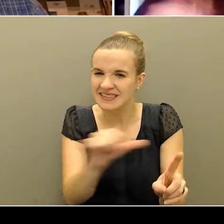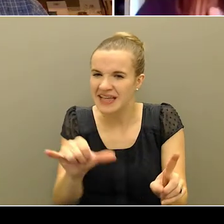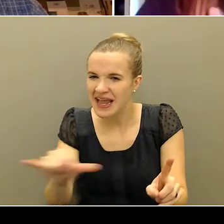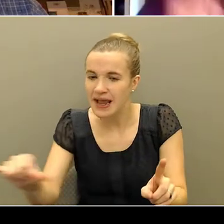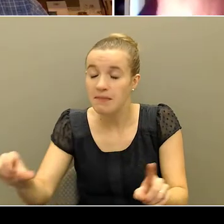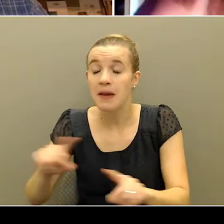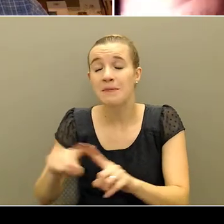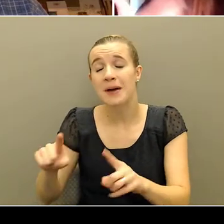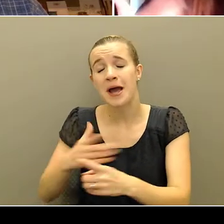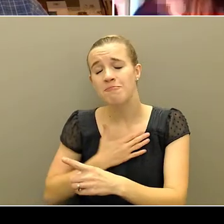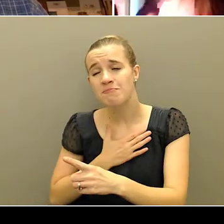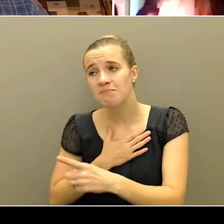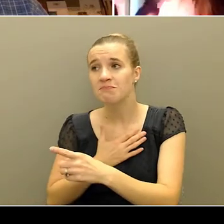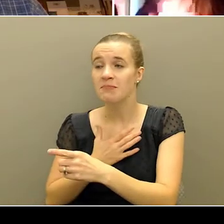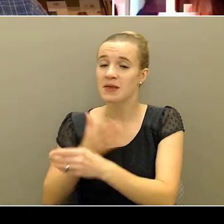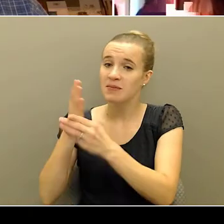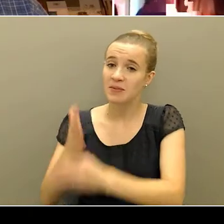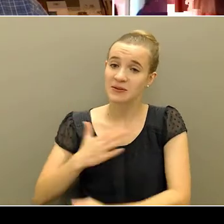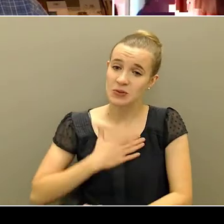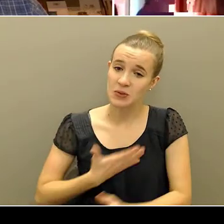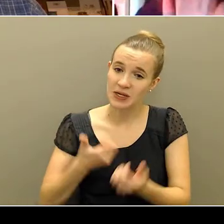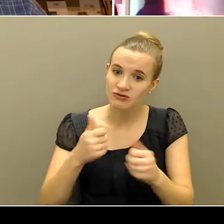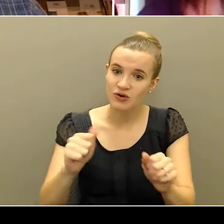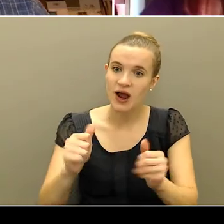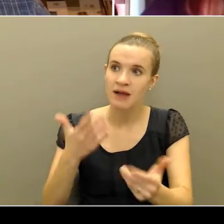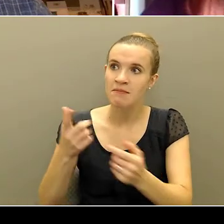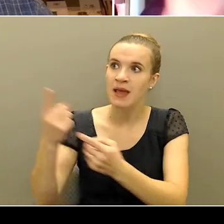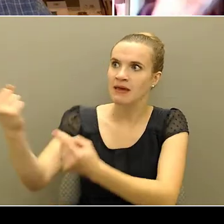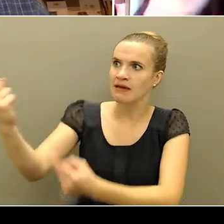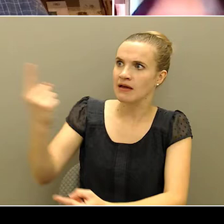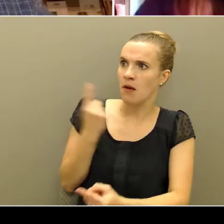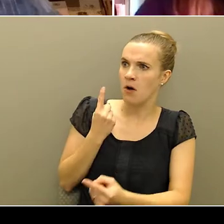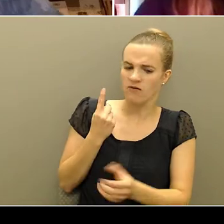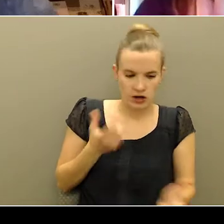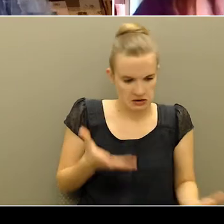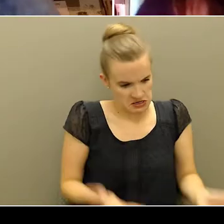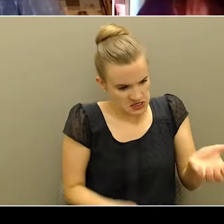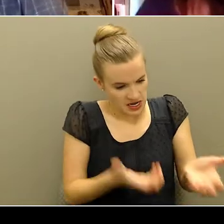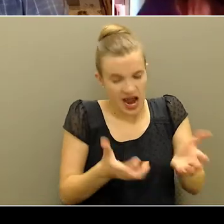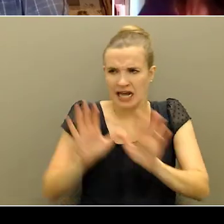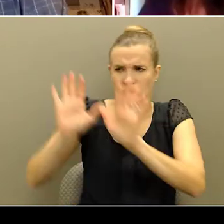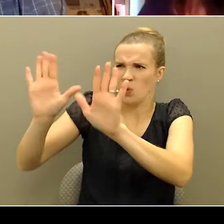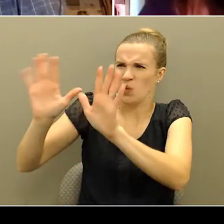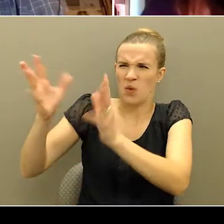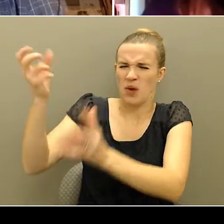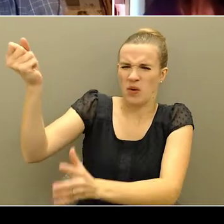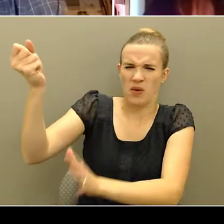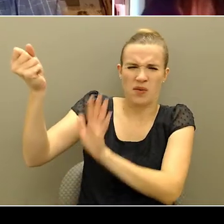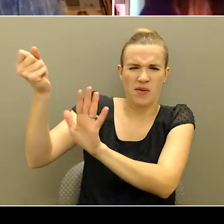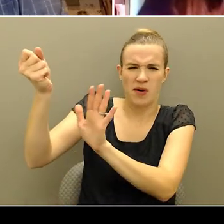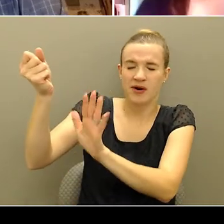but you know, just be like, wait, wait, wait, wait, you know, like, like, thank you. Like, please, you know, like, hold like, hold, hold off for a second. You